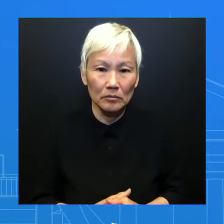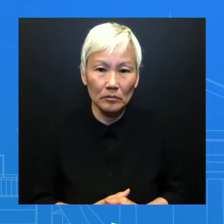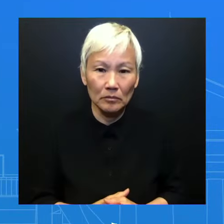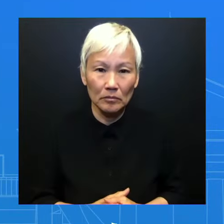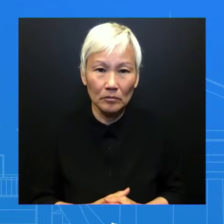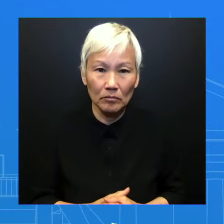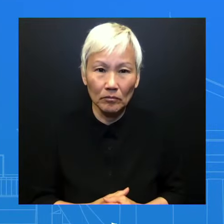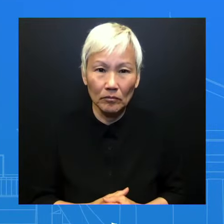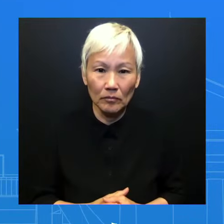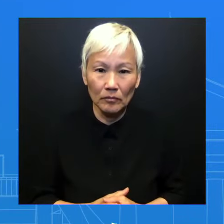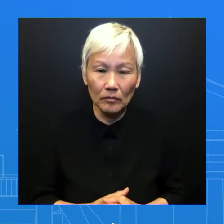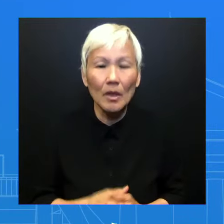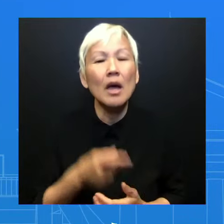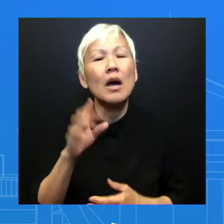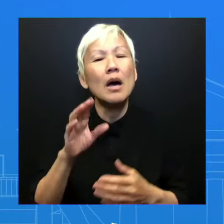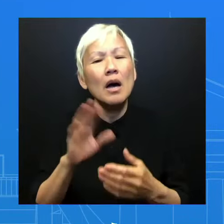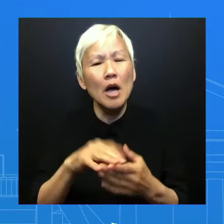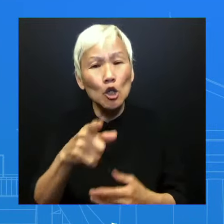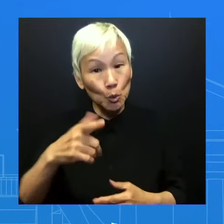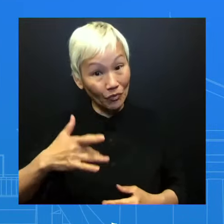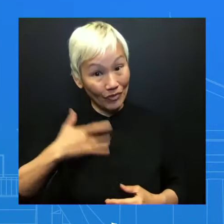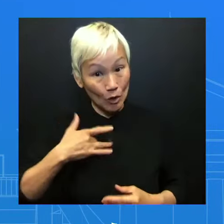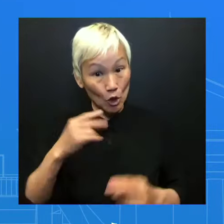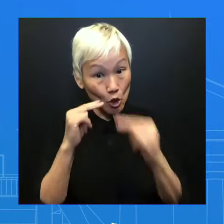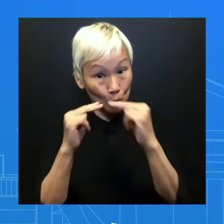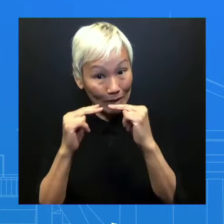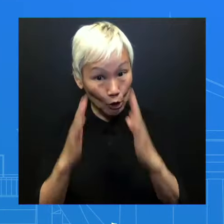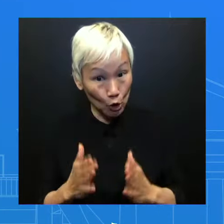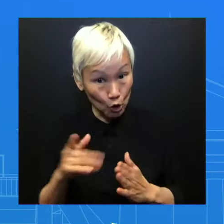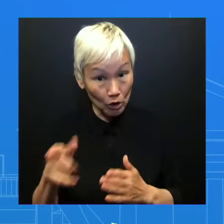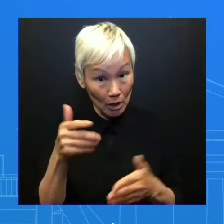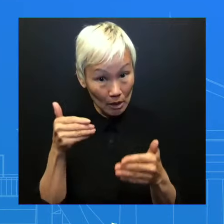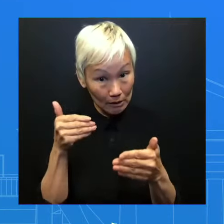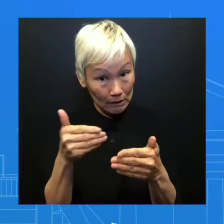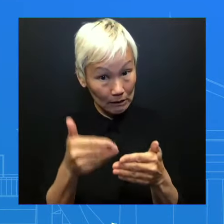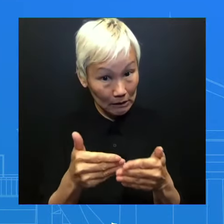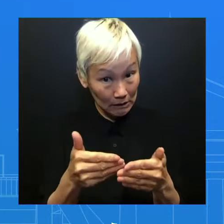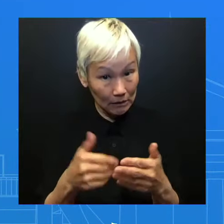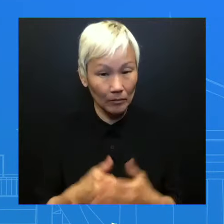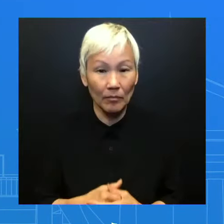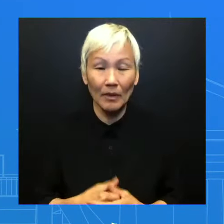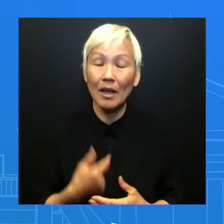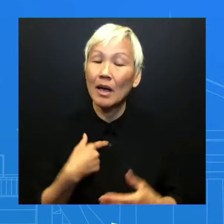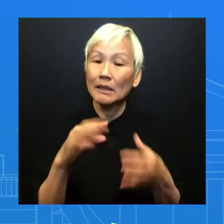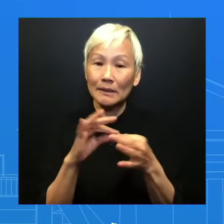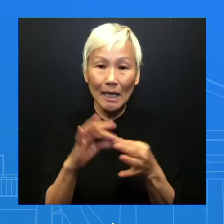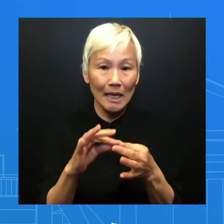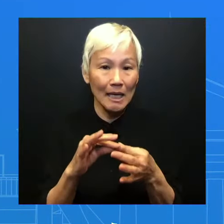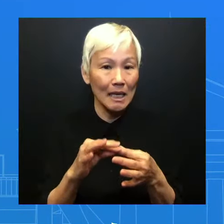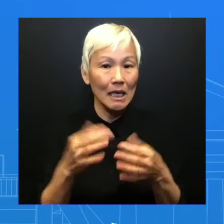I know they met this morning. Ms. Jean-Pierre: Well, I've said they've been pr- -- it's been productive. So, clearly, that means there continues to be a path forward.